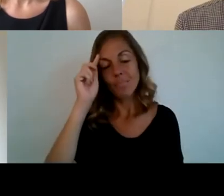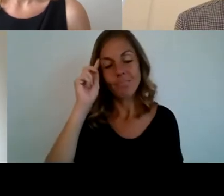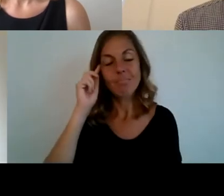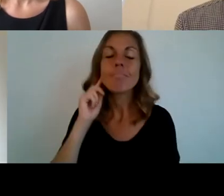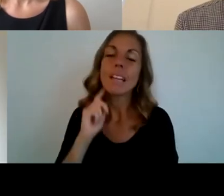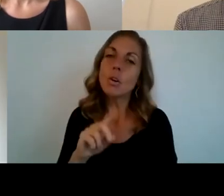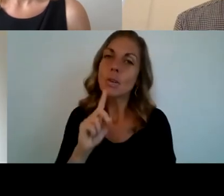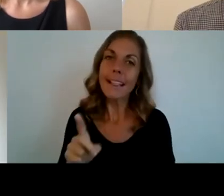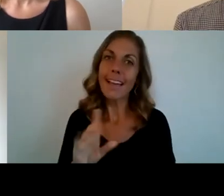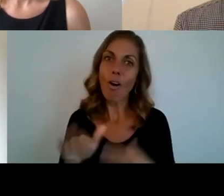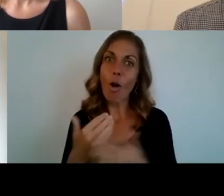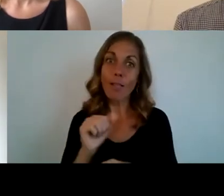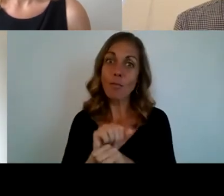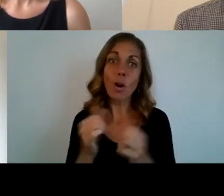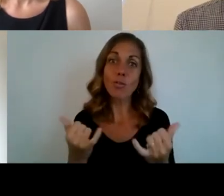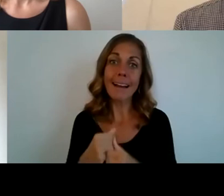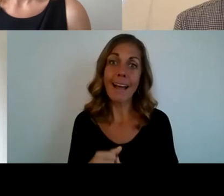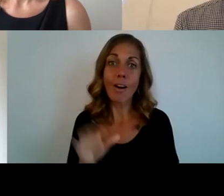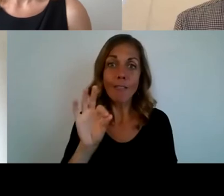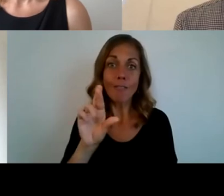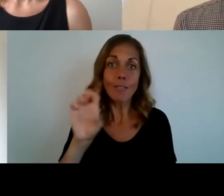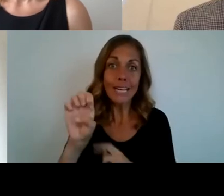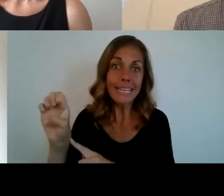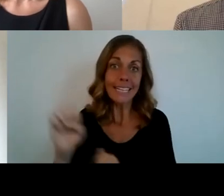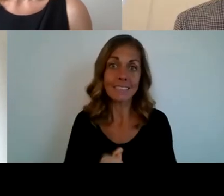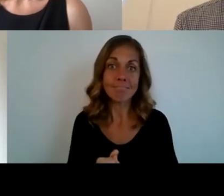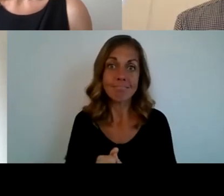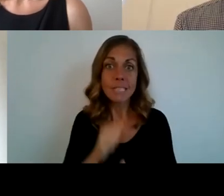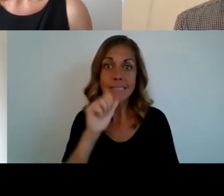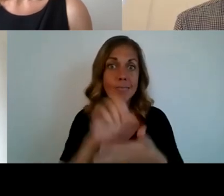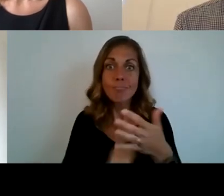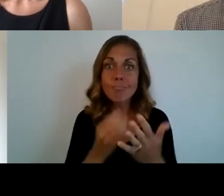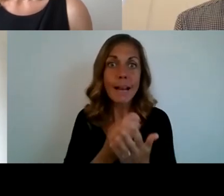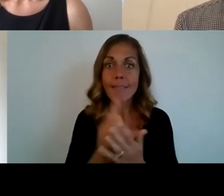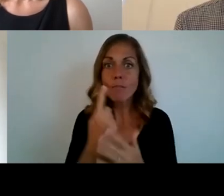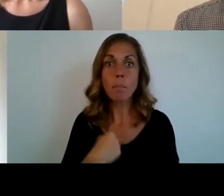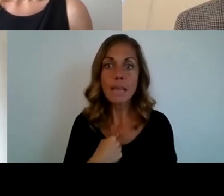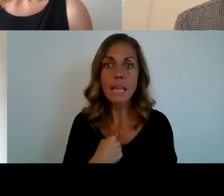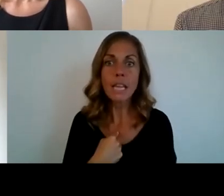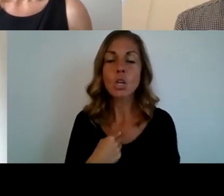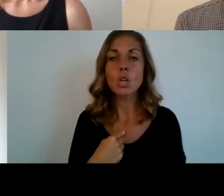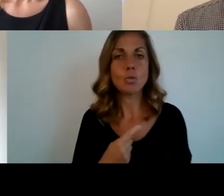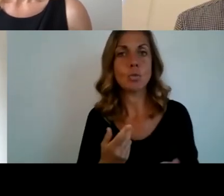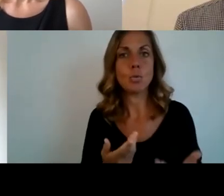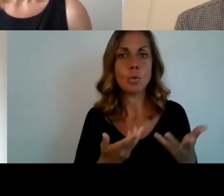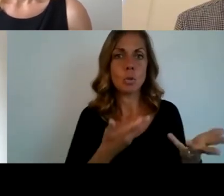right now is free. It's taking it's taking no dollars for me to work with our LNOD team